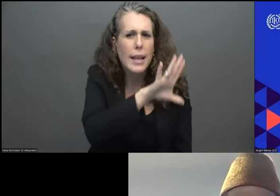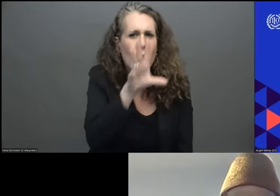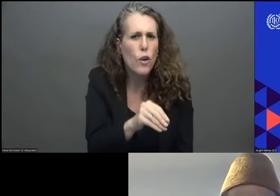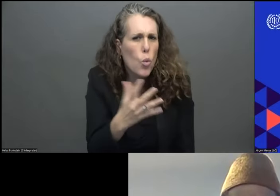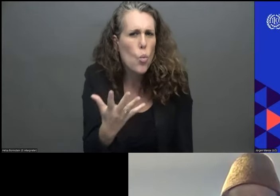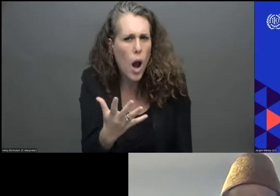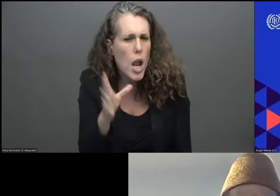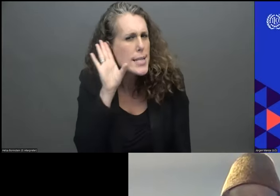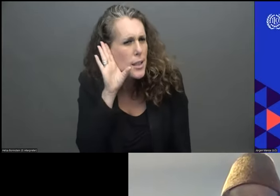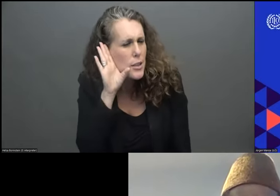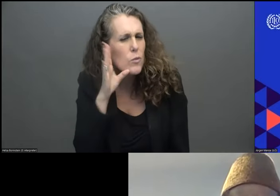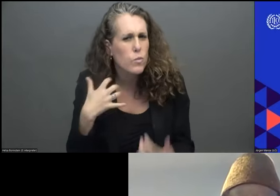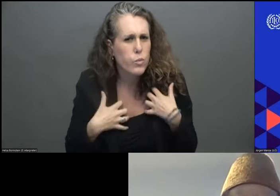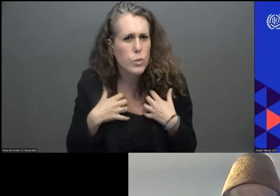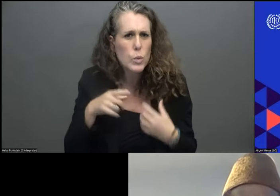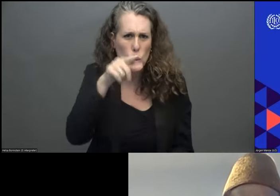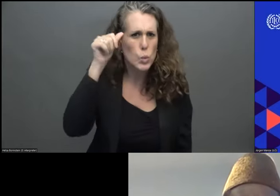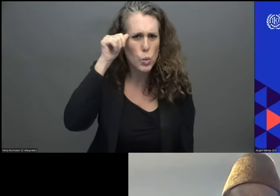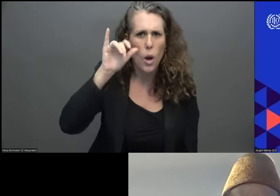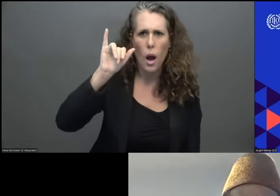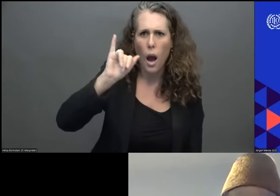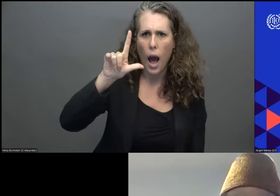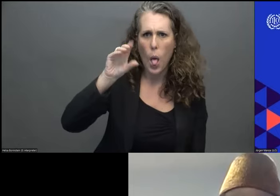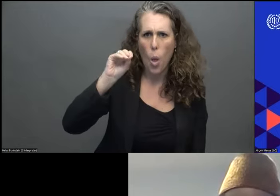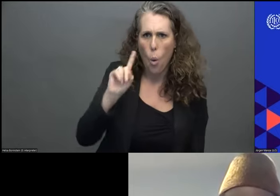the law is a tripartite Organization of the United Nations system.